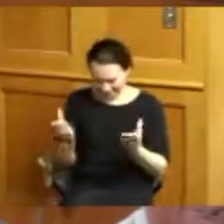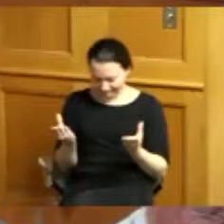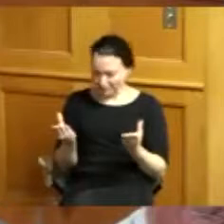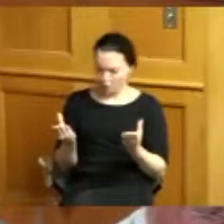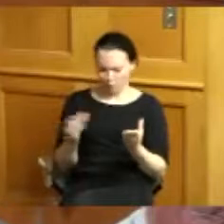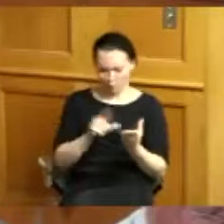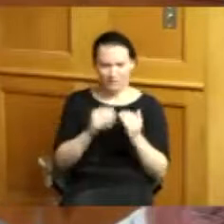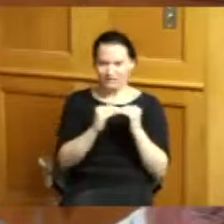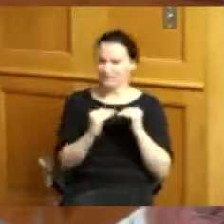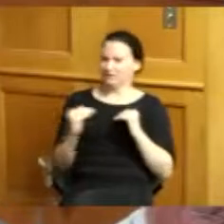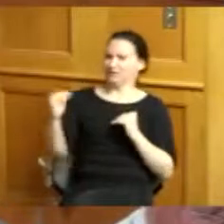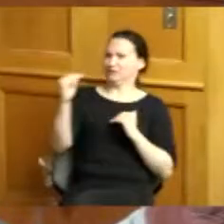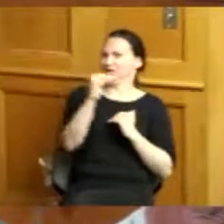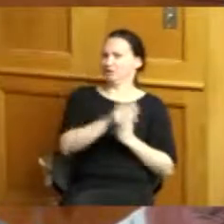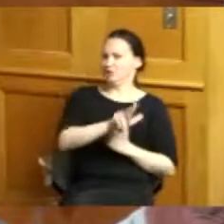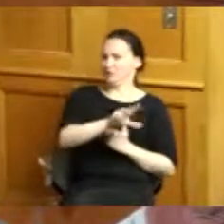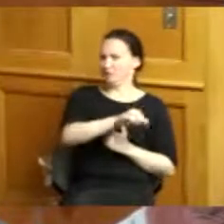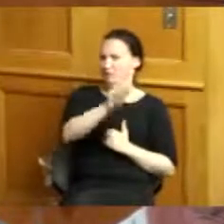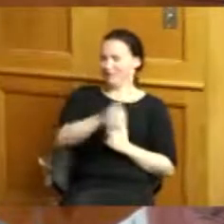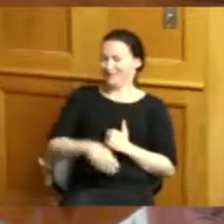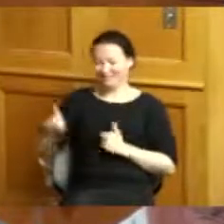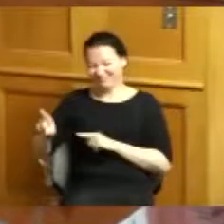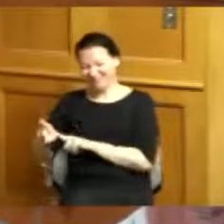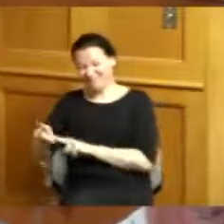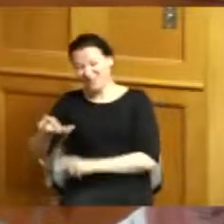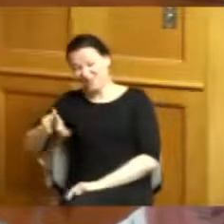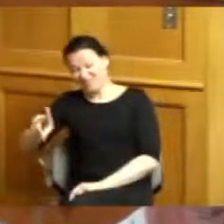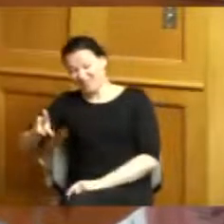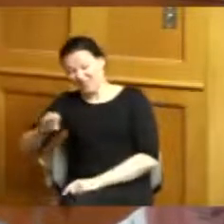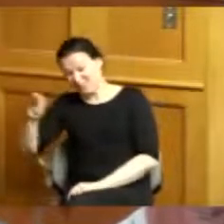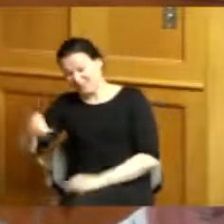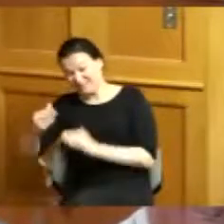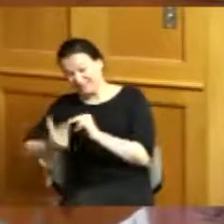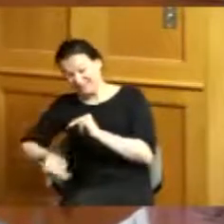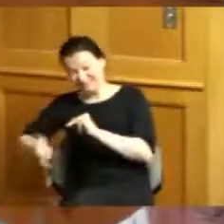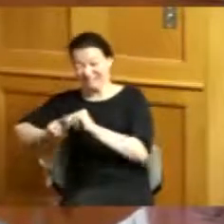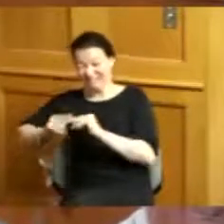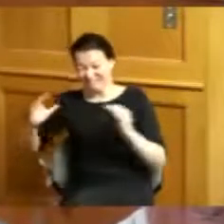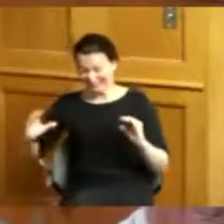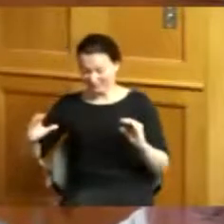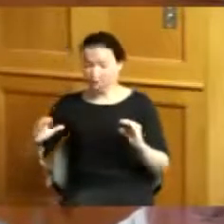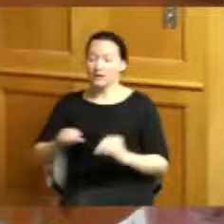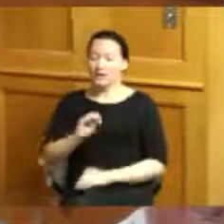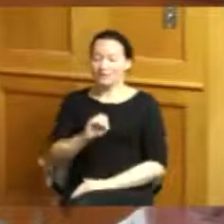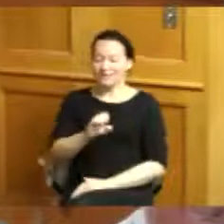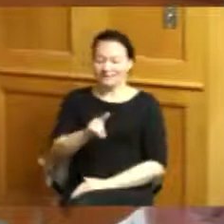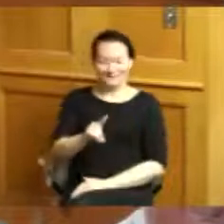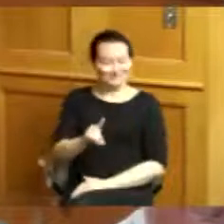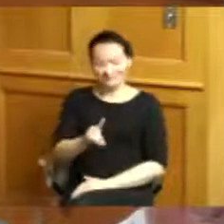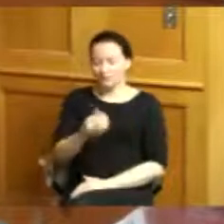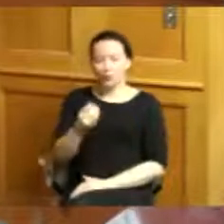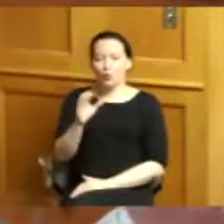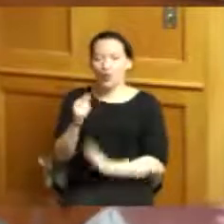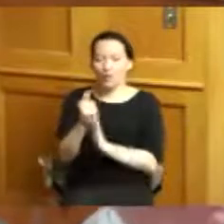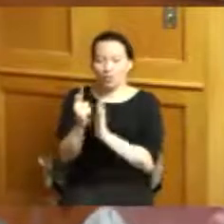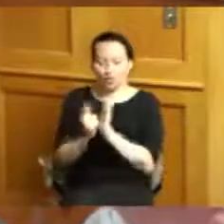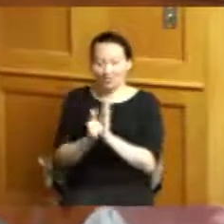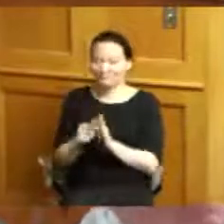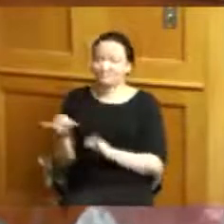estimate by 23 percent and won by 27 percent since MSD cannot under Ohio law similar to the Engineer